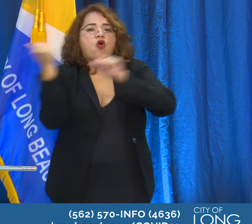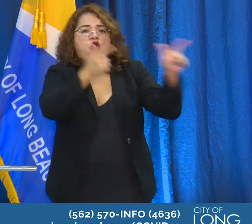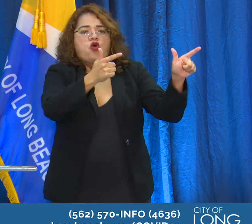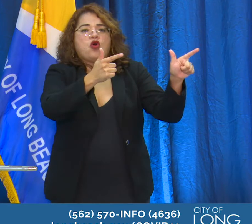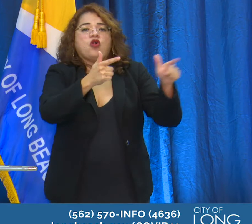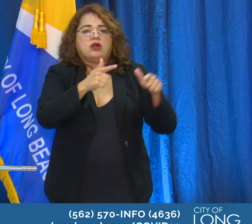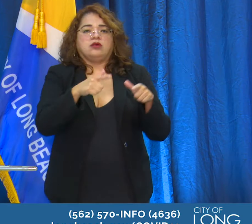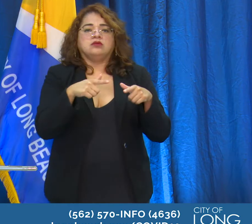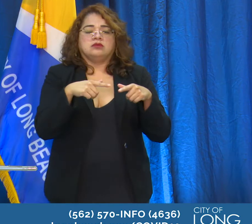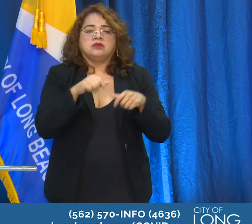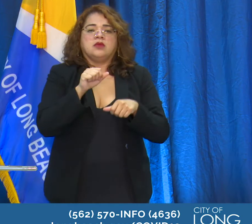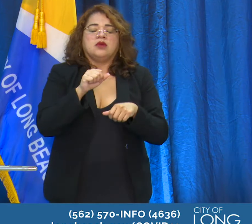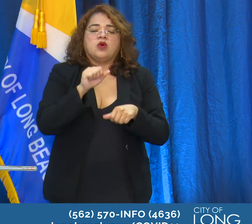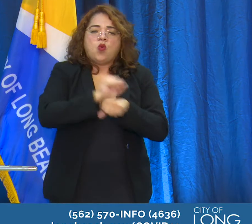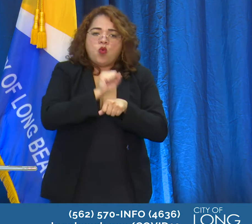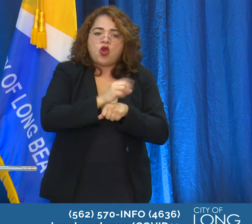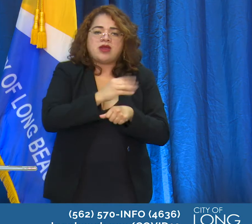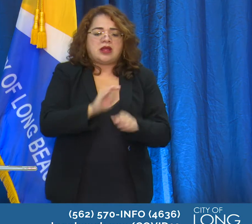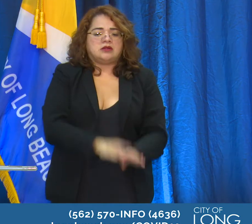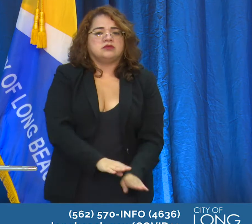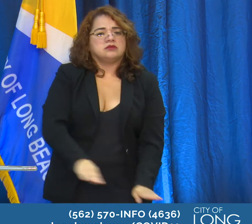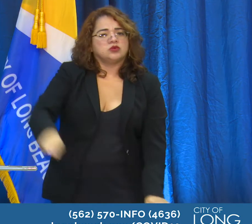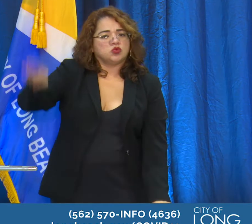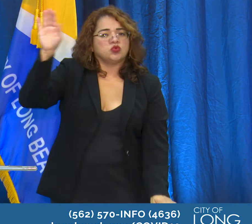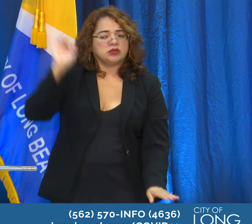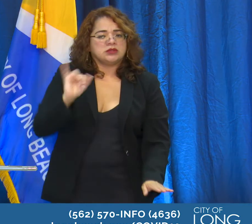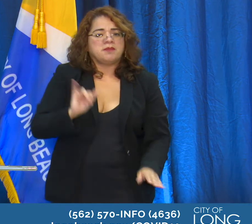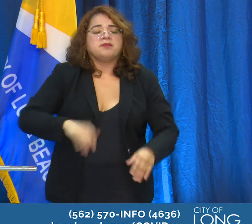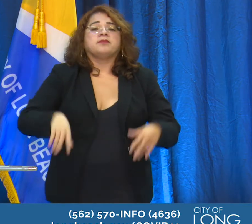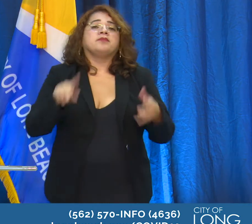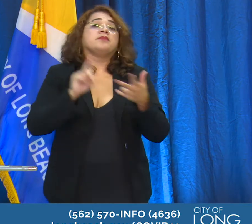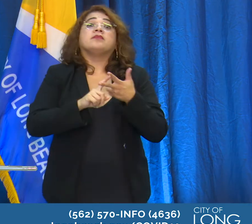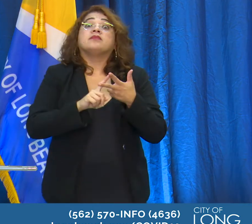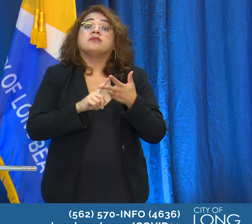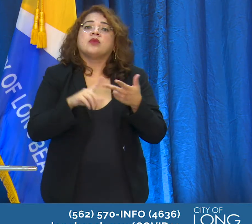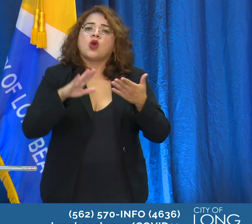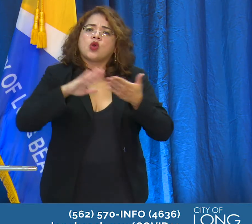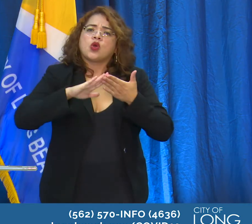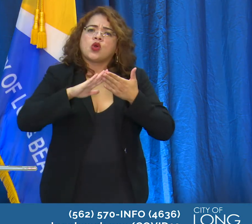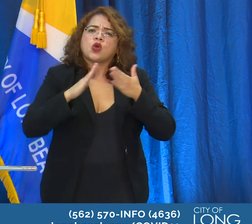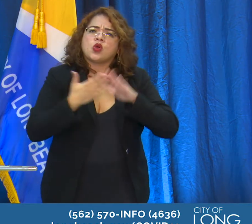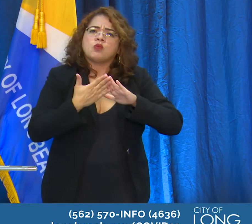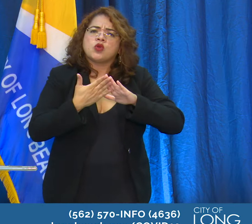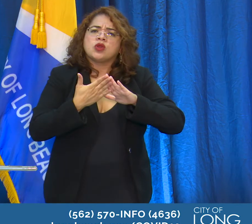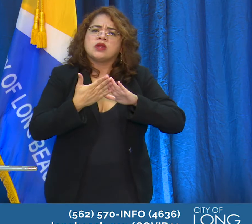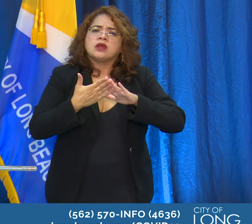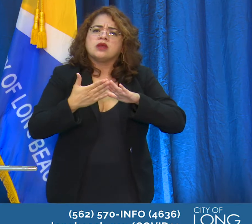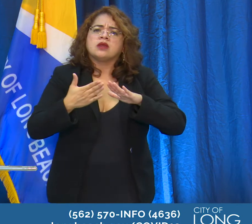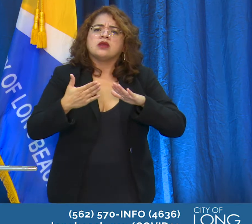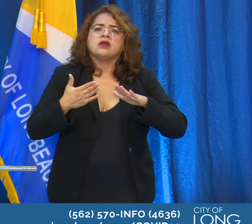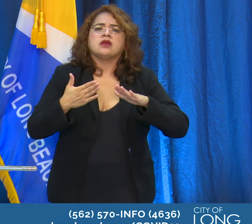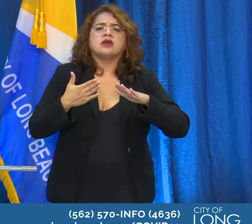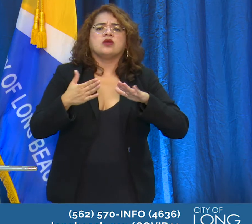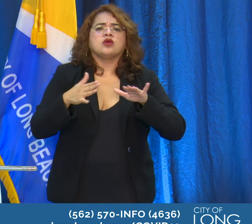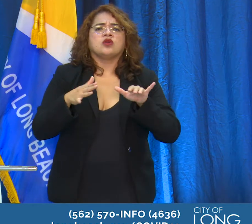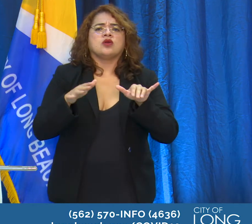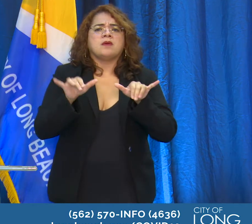The second key area is the ability are measures to ensure physical distancing by staff, students, and volunteers.